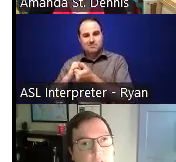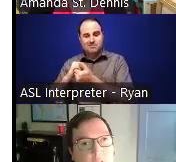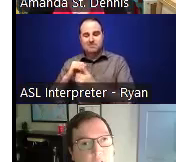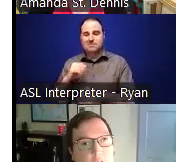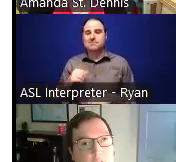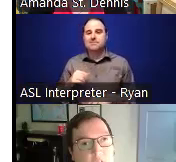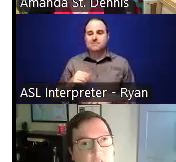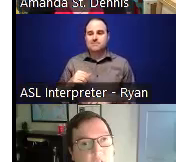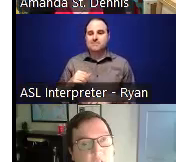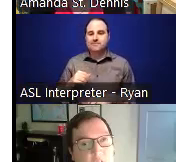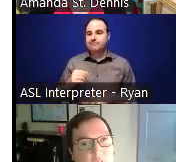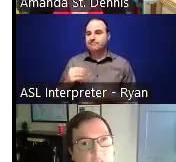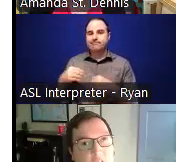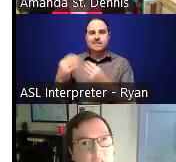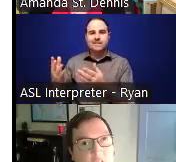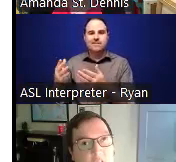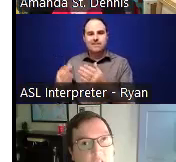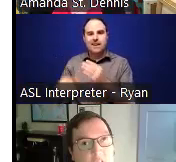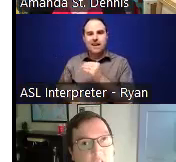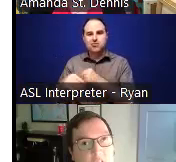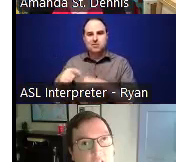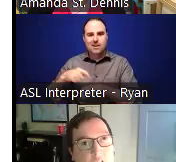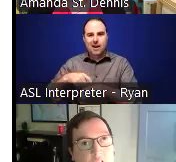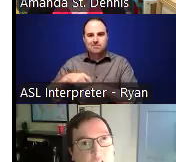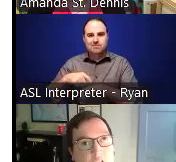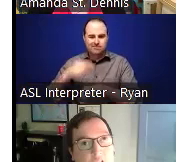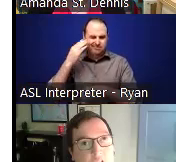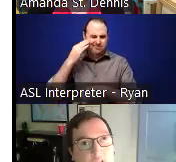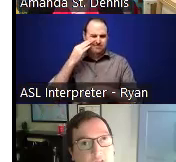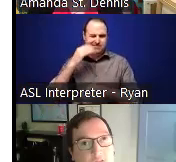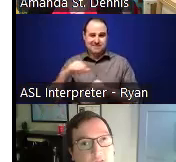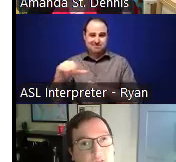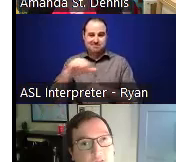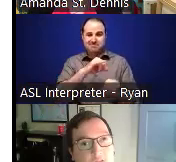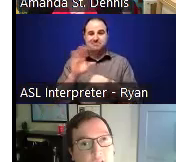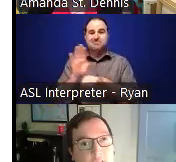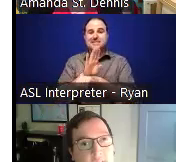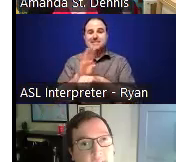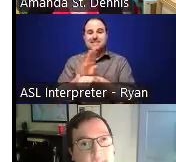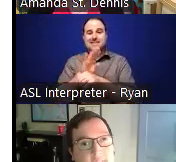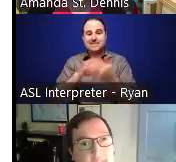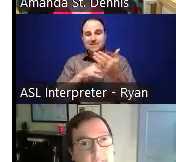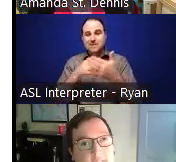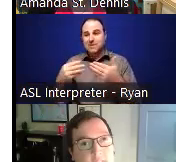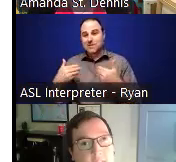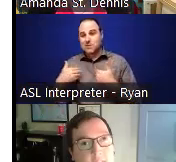provide extra time. We all have busy schedules. It's not whether it's youth or researchers, we